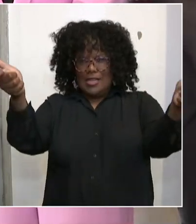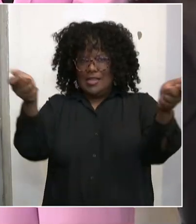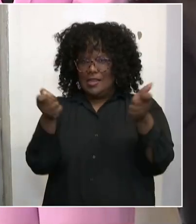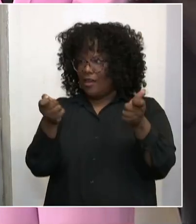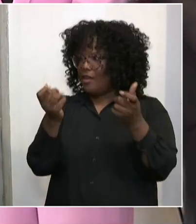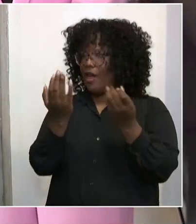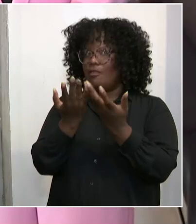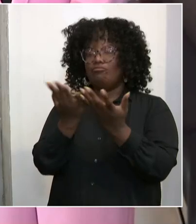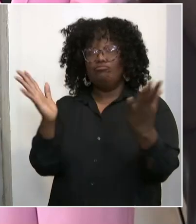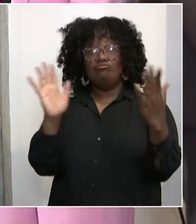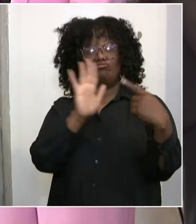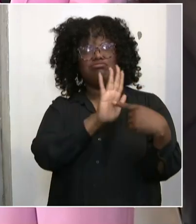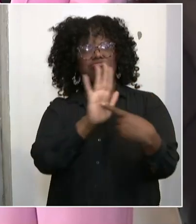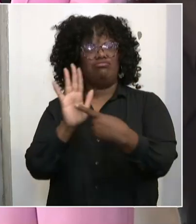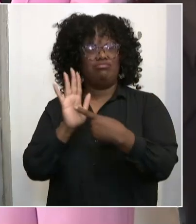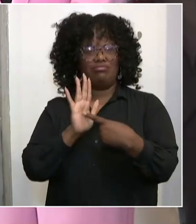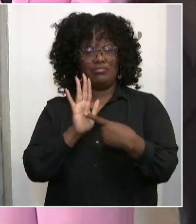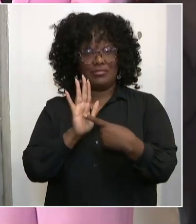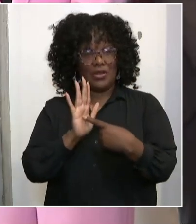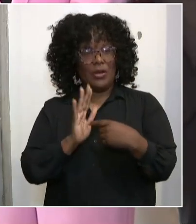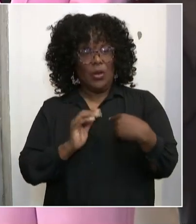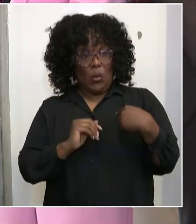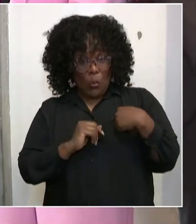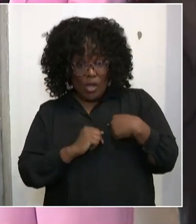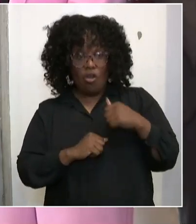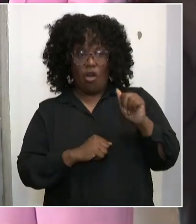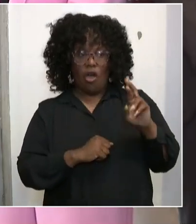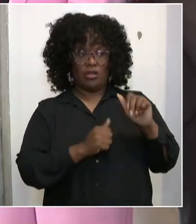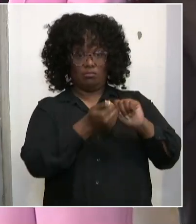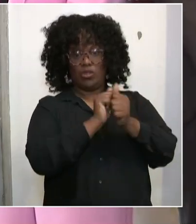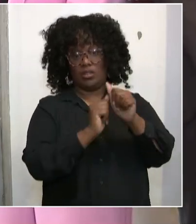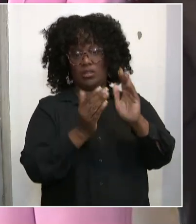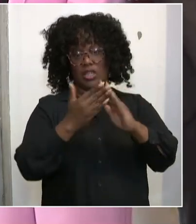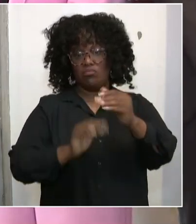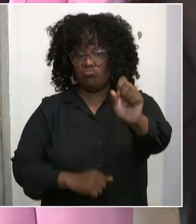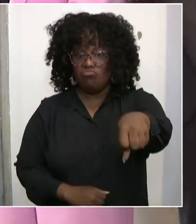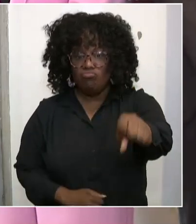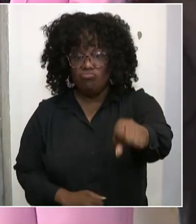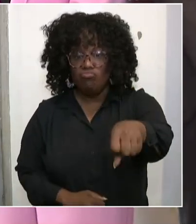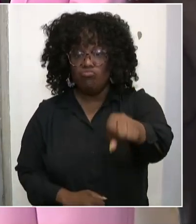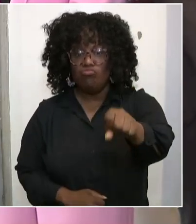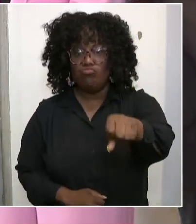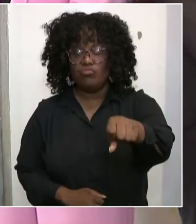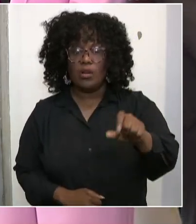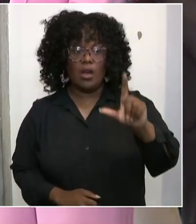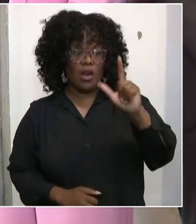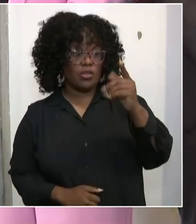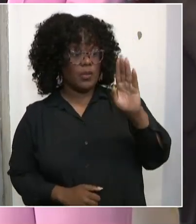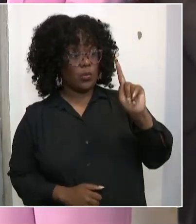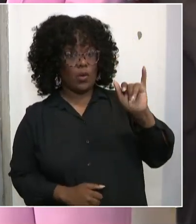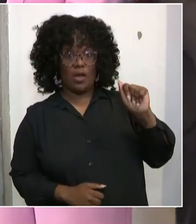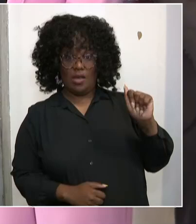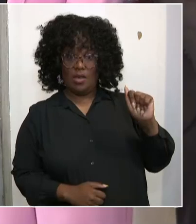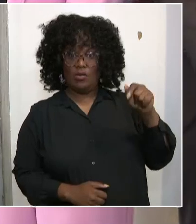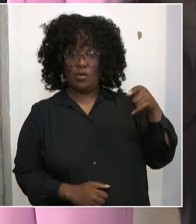We are the sports city and just the same for our LGBTQIA plus sports. We're hosting over 20 different sports, um,